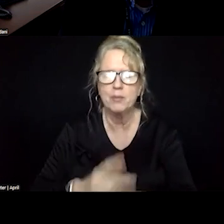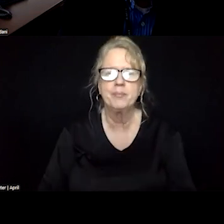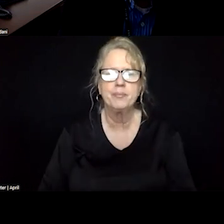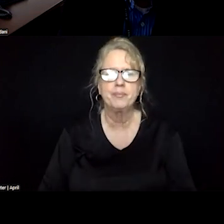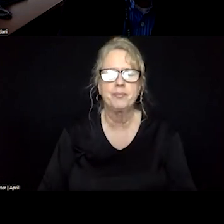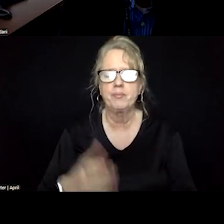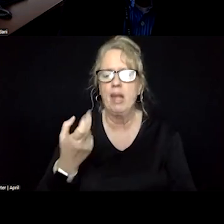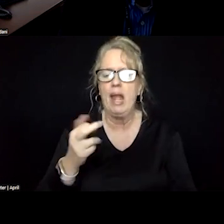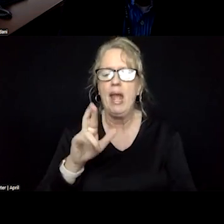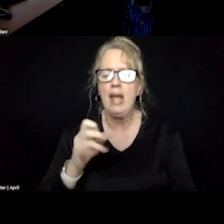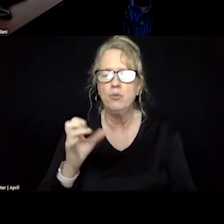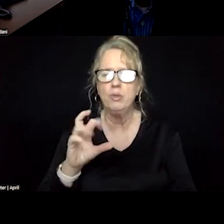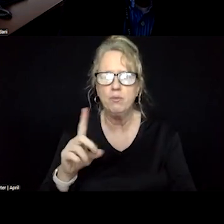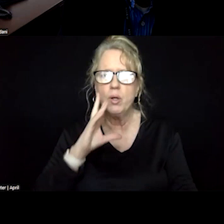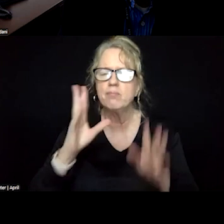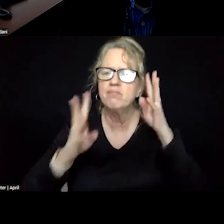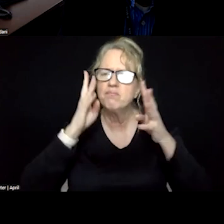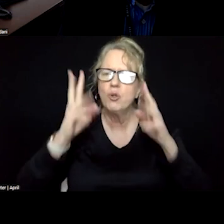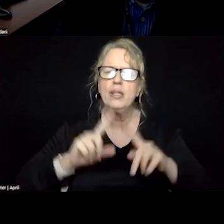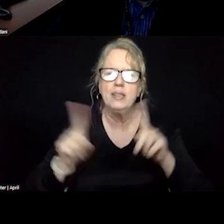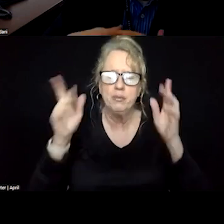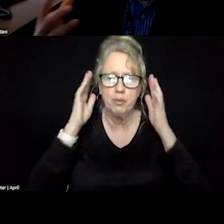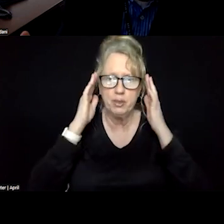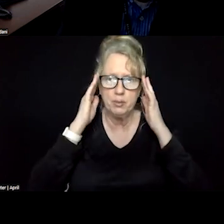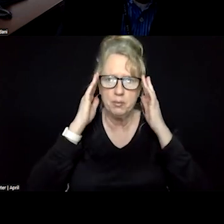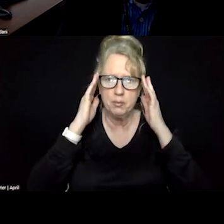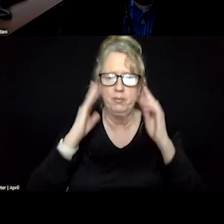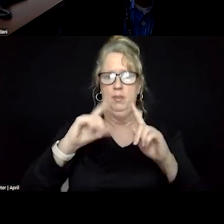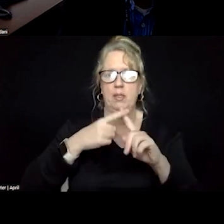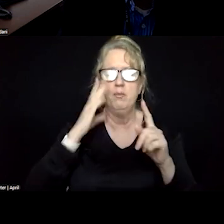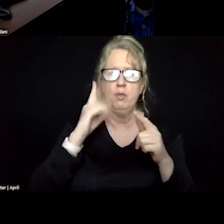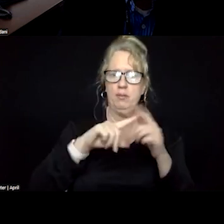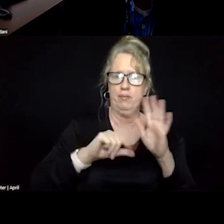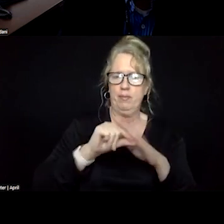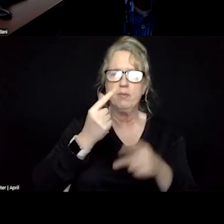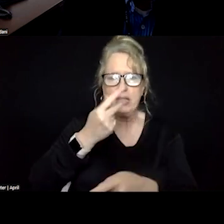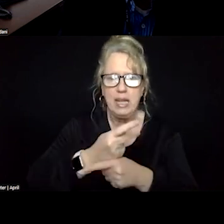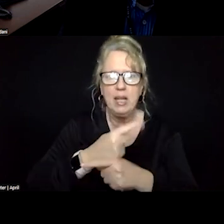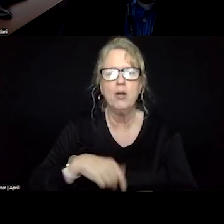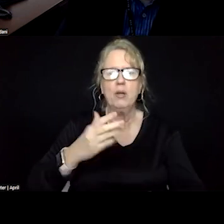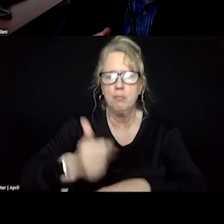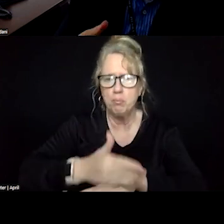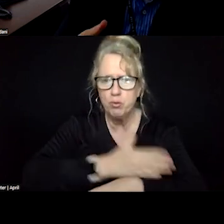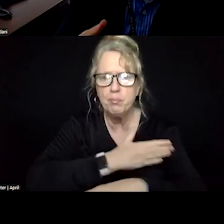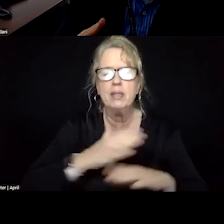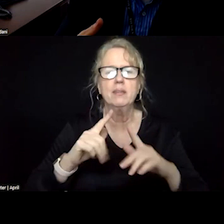FORD CREATED ALL SORTS OF DIFFERENT CARE IMPROVEMENTS AND MANY